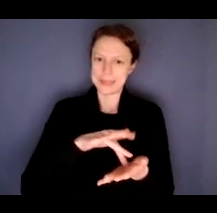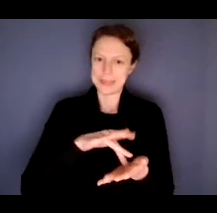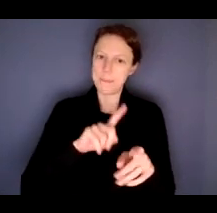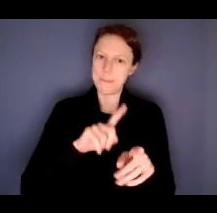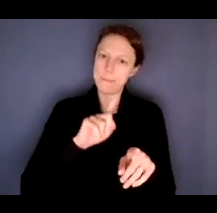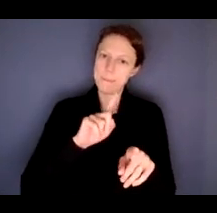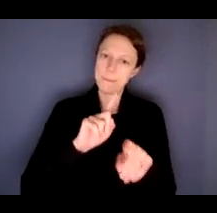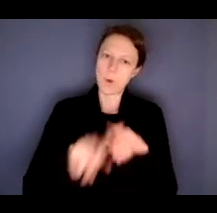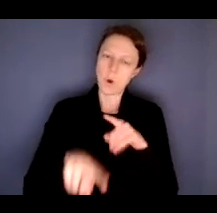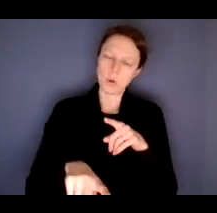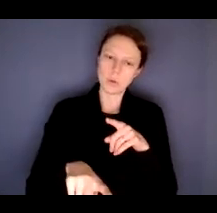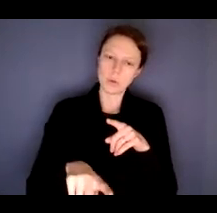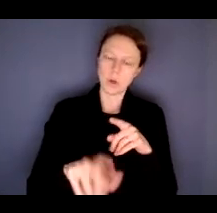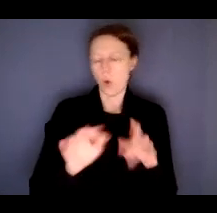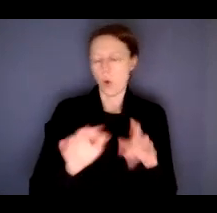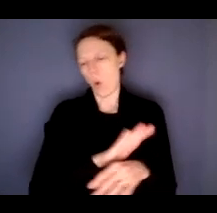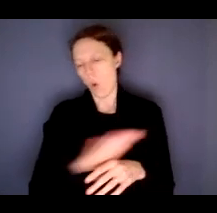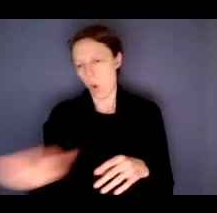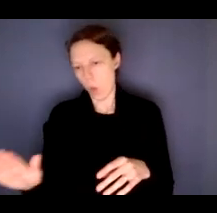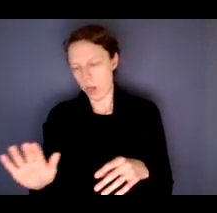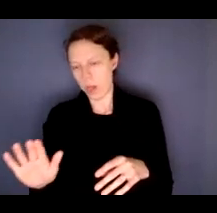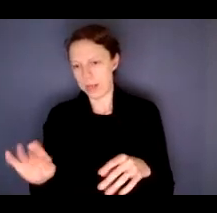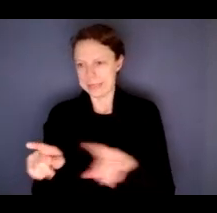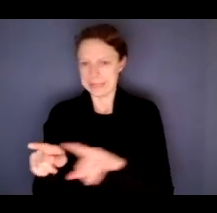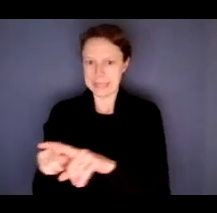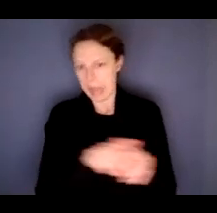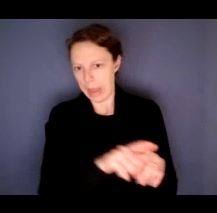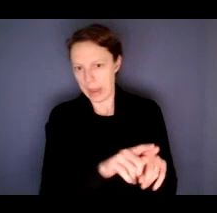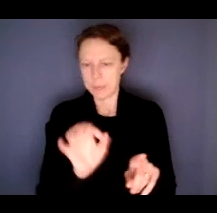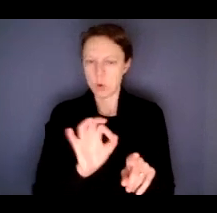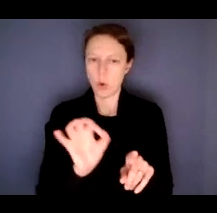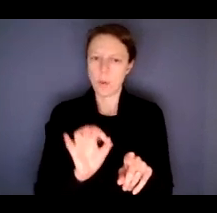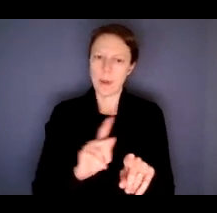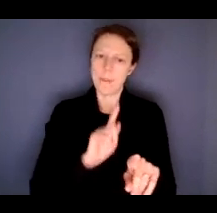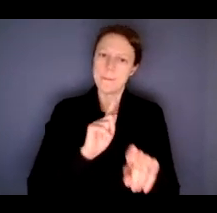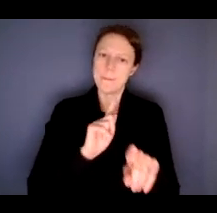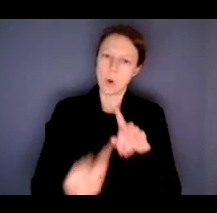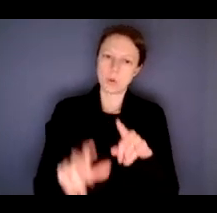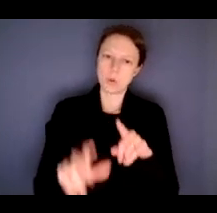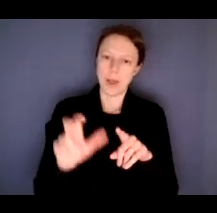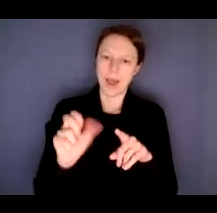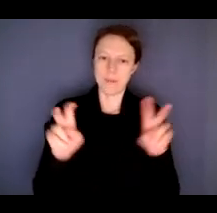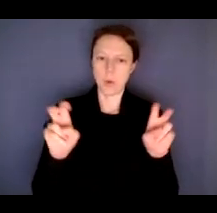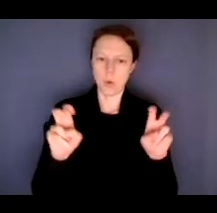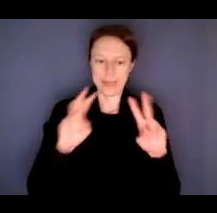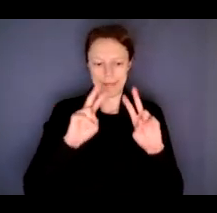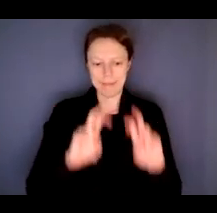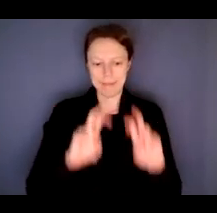all look the same across our regions, have an investigation and assessments team. What that